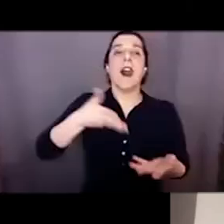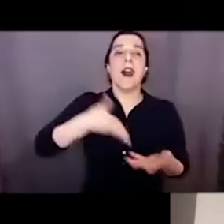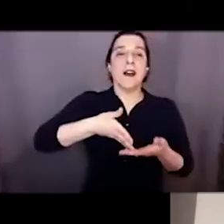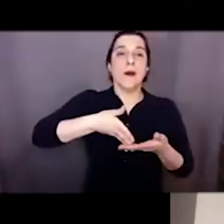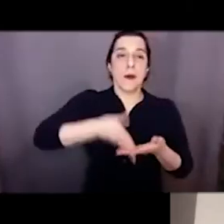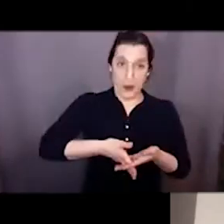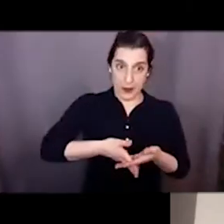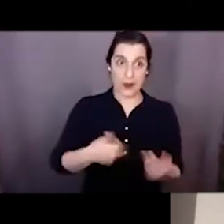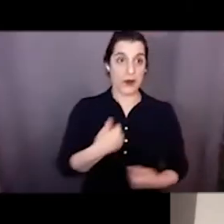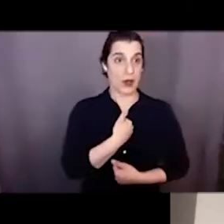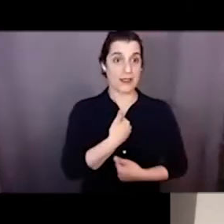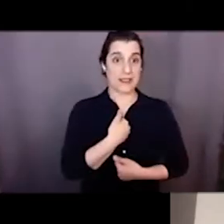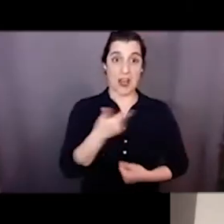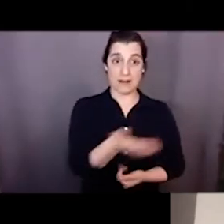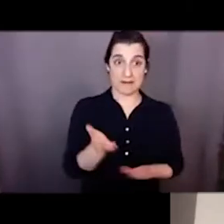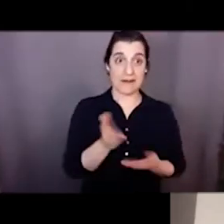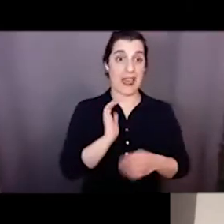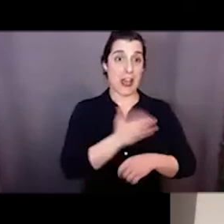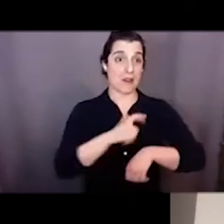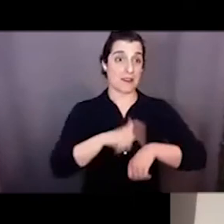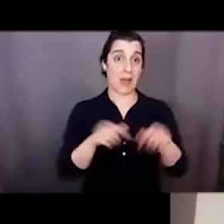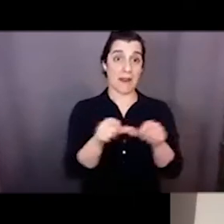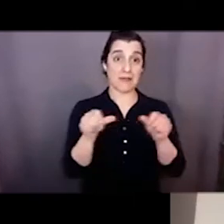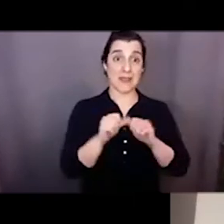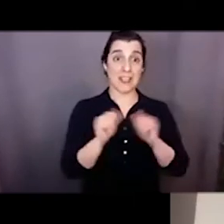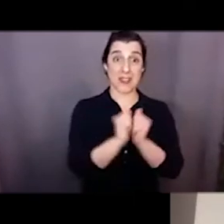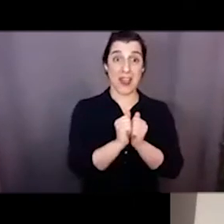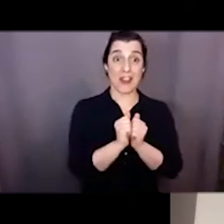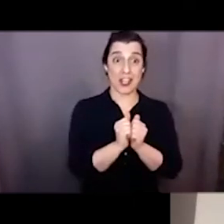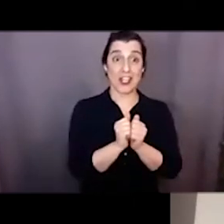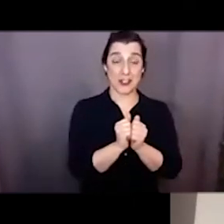I wanna start by grounding ourselves in our time and space. Um,